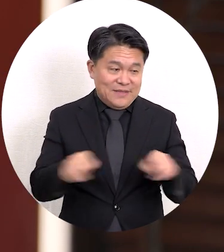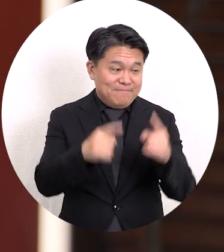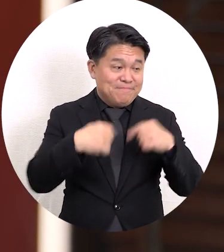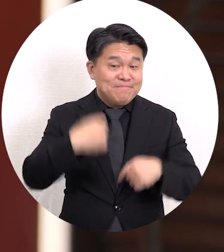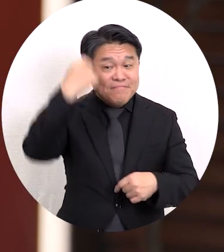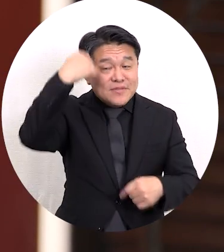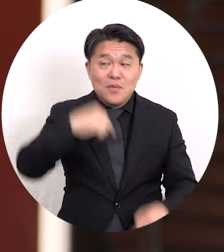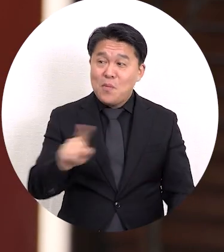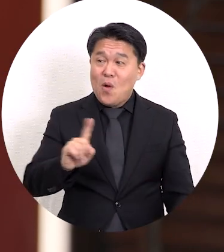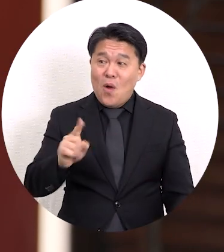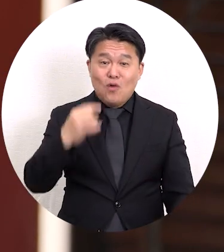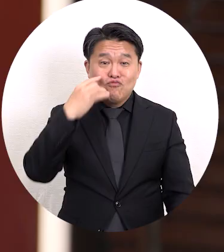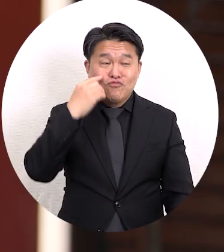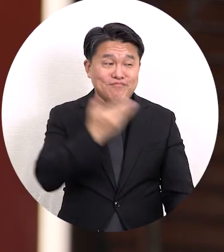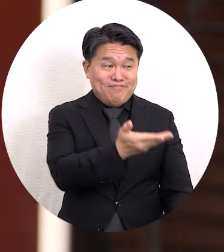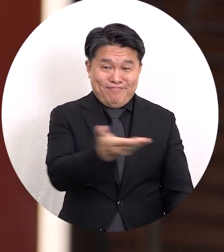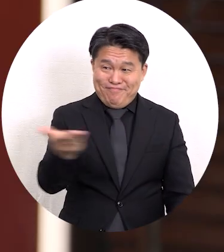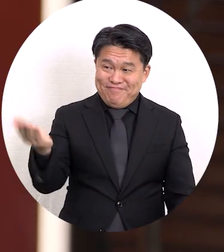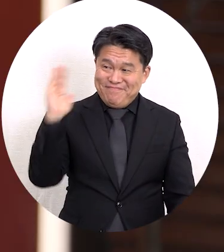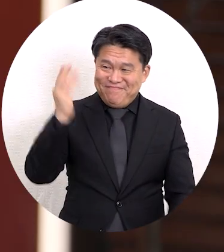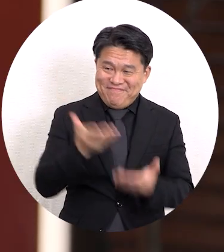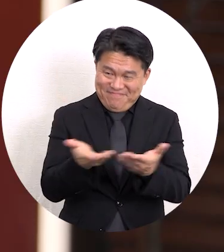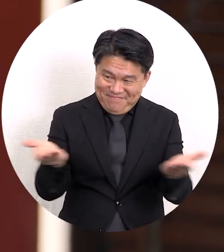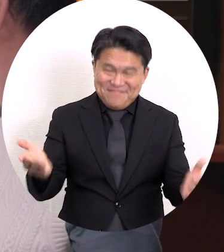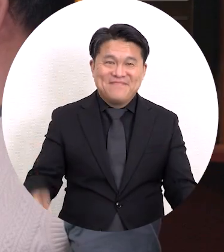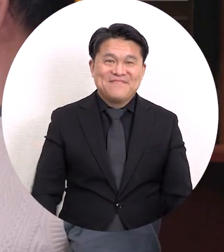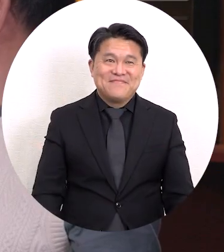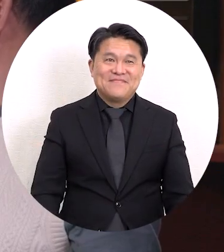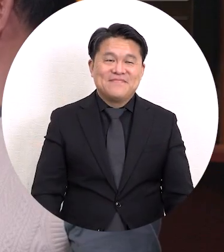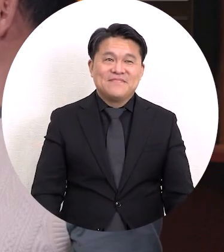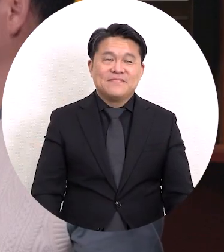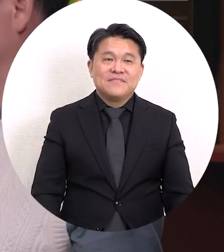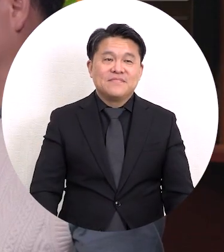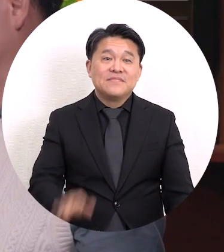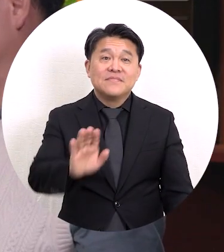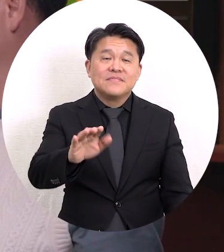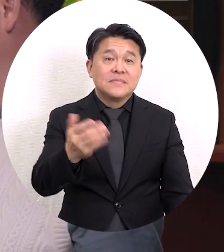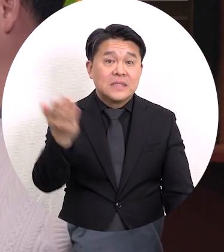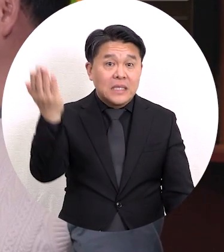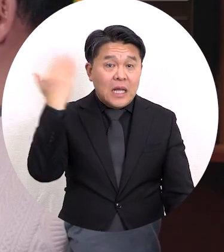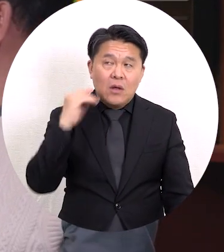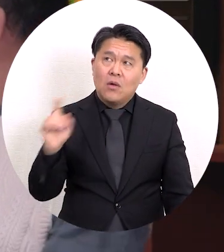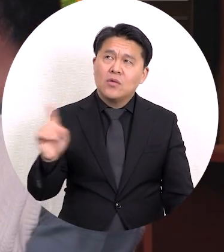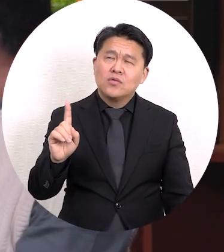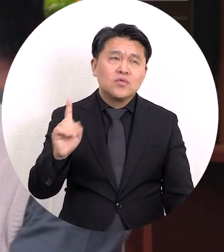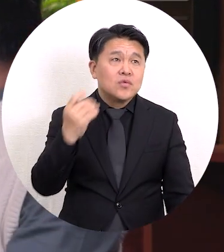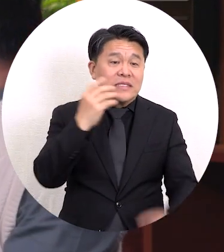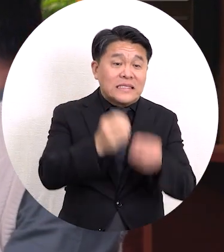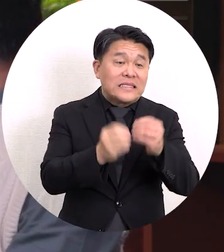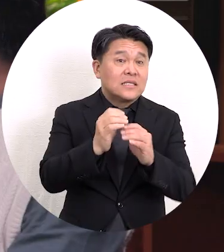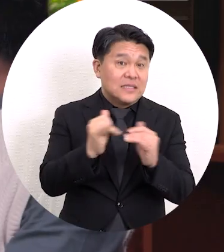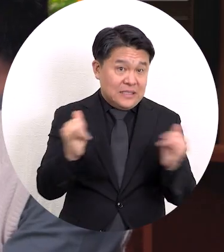your thoughts on today's conversation. There was a poet in the past